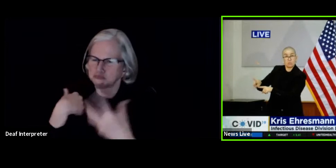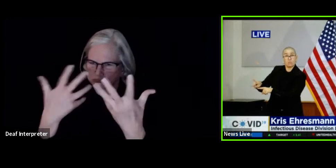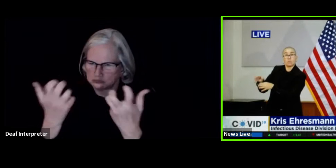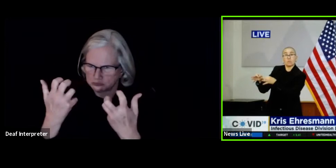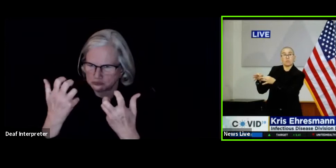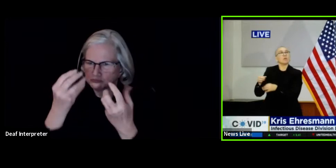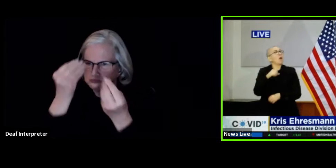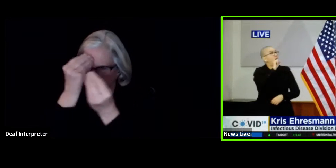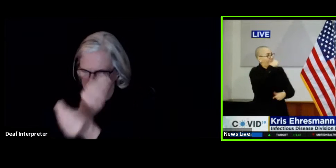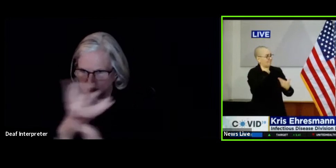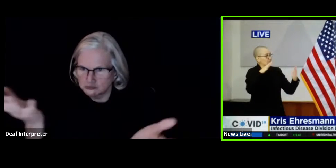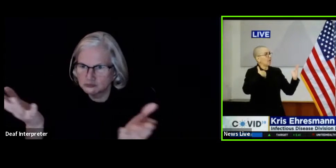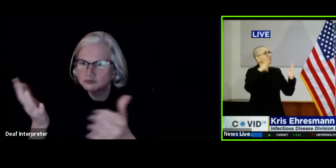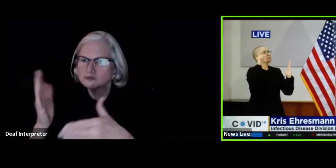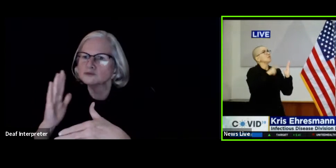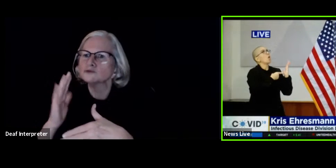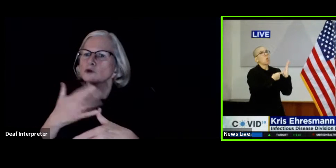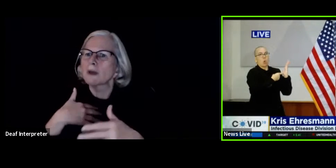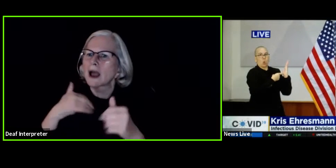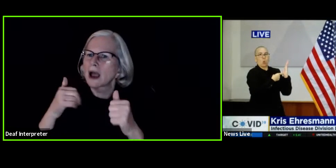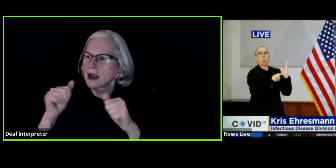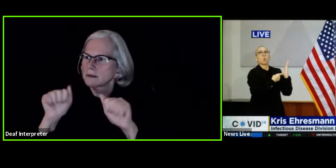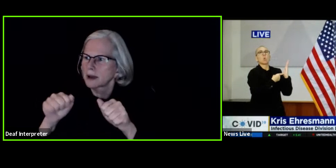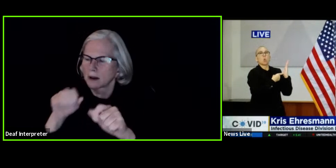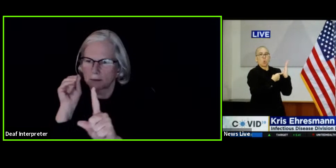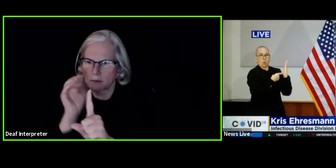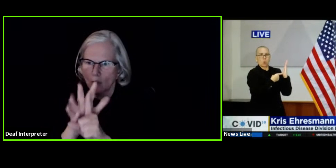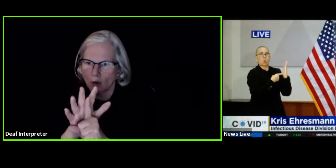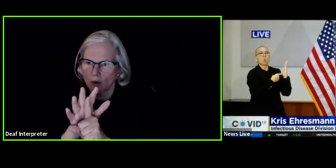TO NOTIFY MY POTENTIAL EXPOSURES, THEN THEY WILL GIVE